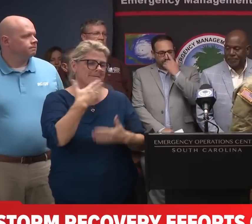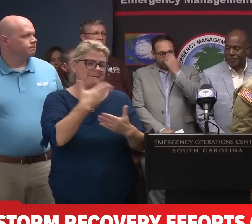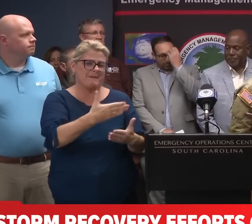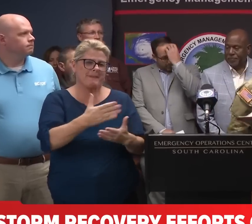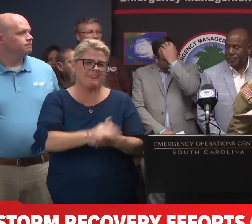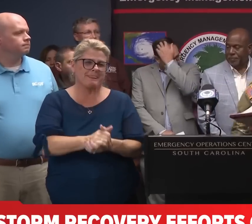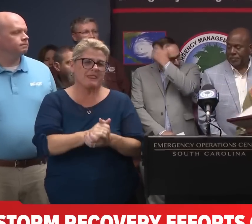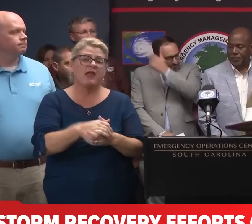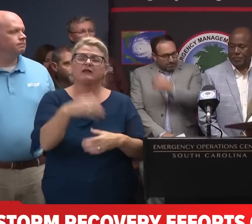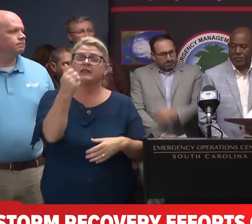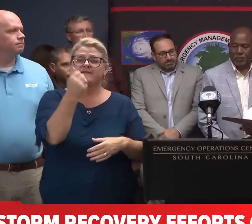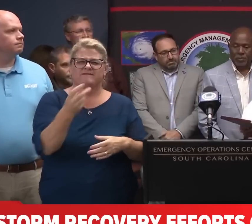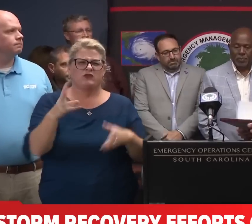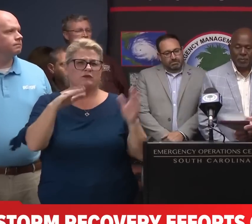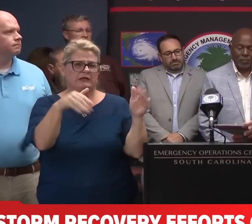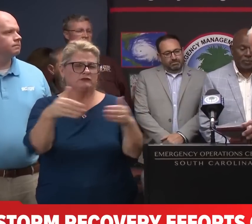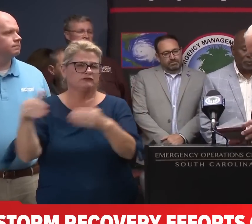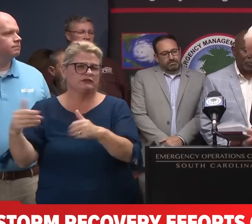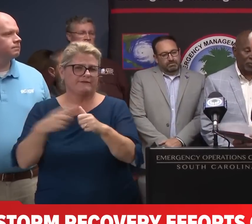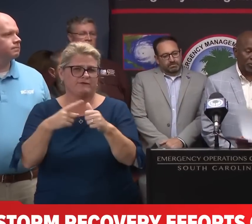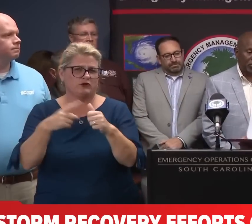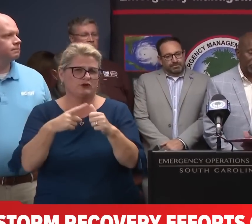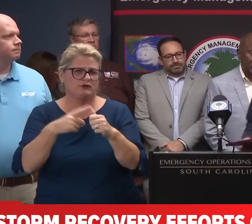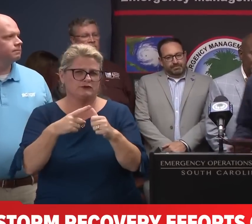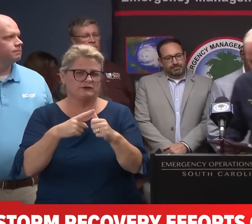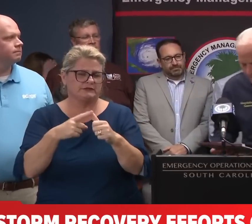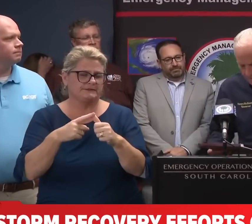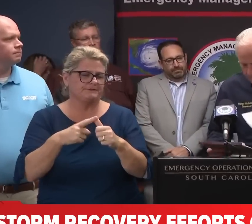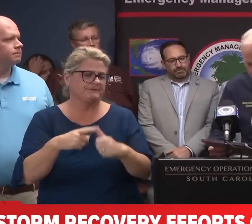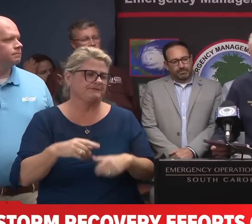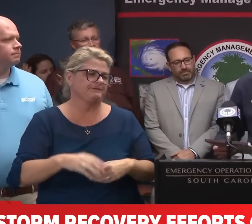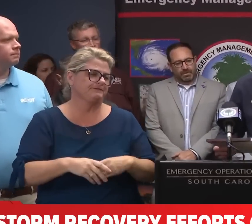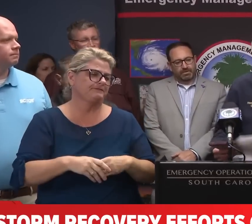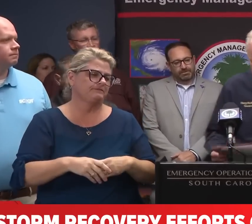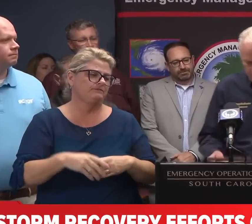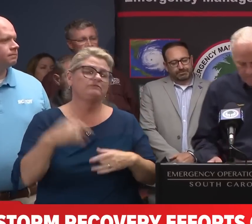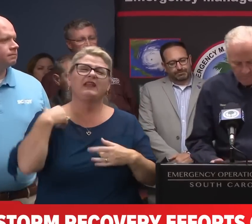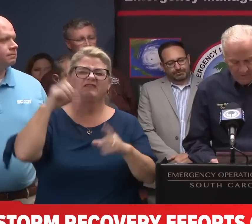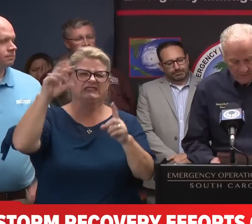Just a few introductory remark. We do ha have some numbers. Uh